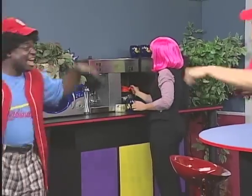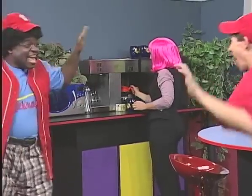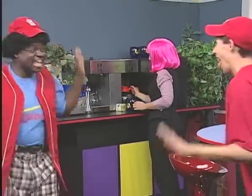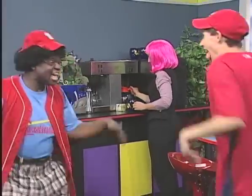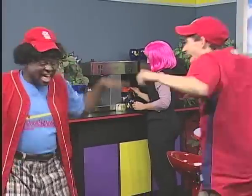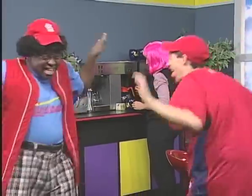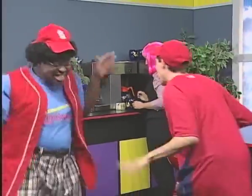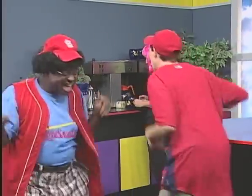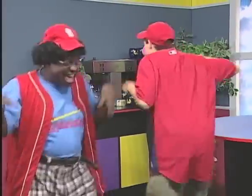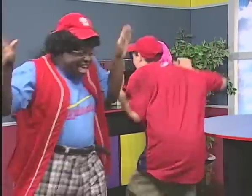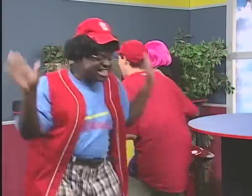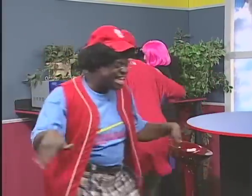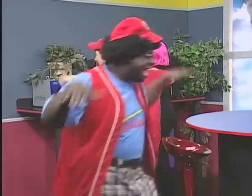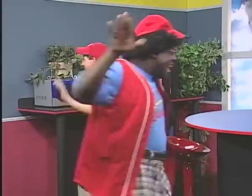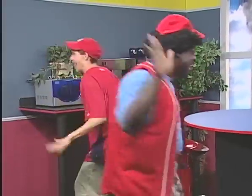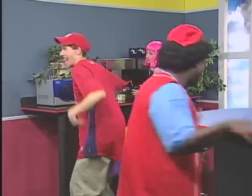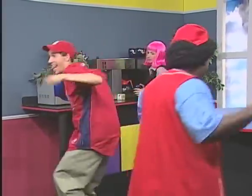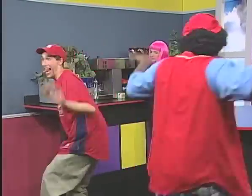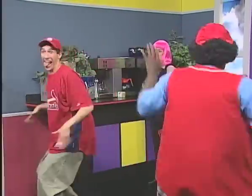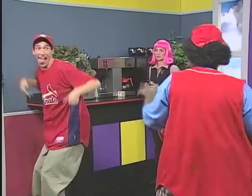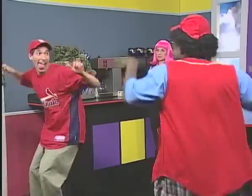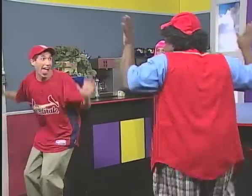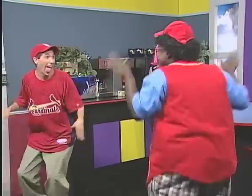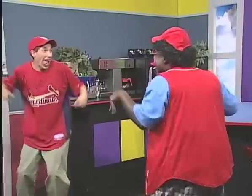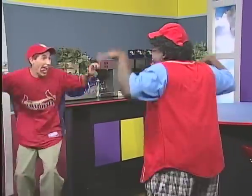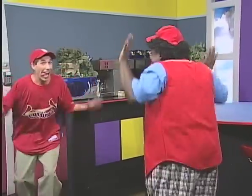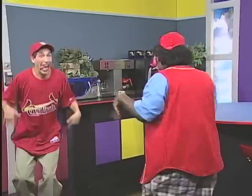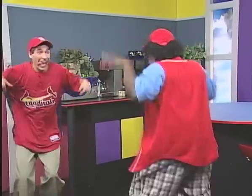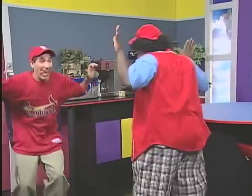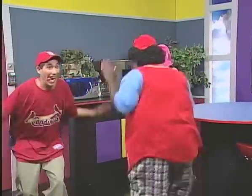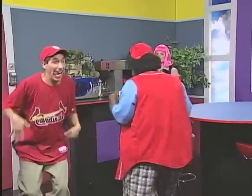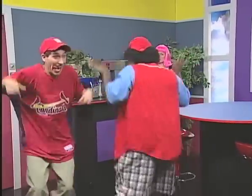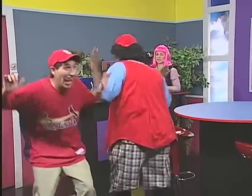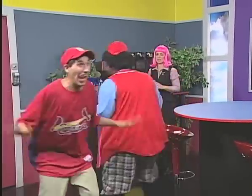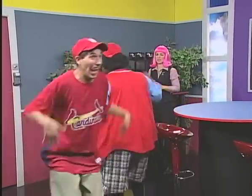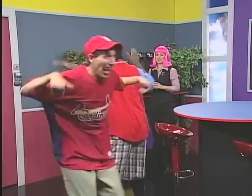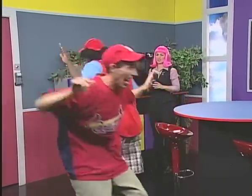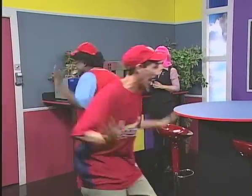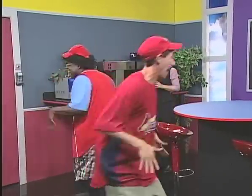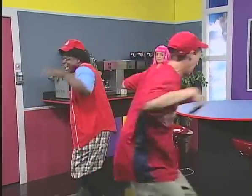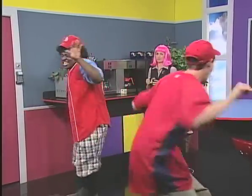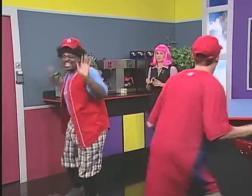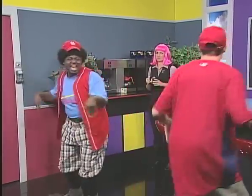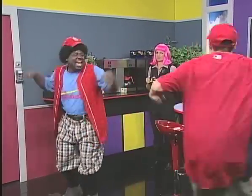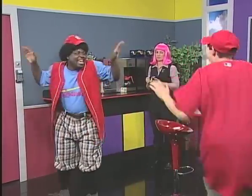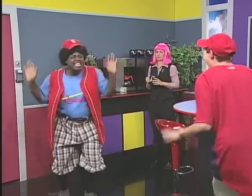TWEET, TWEET. TWIDDLE DEE DEE. GO CARDINALS GO! TWEET, TWEET. TWIDDLE DEE DEE. GO CARDINALS GO!